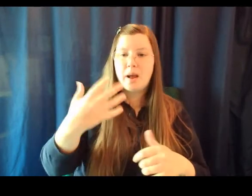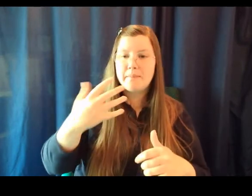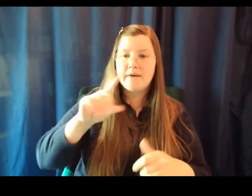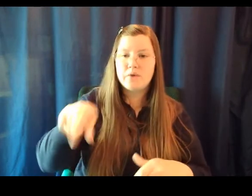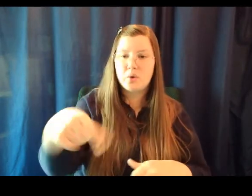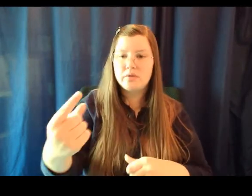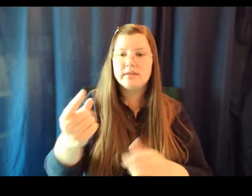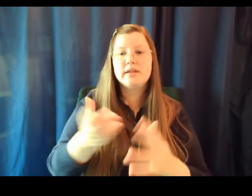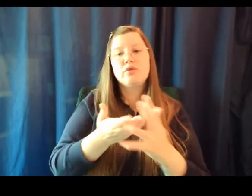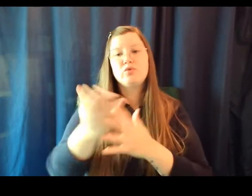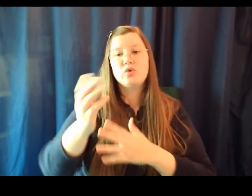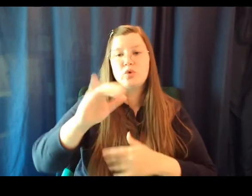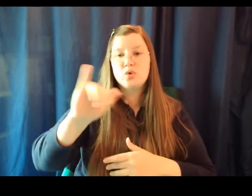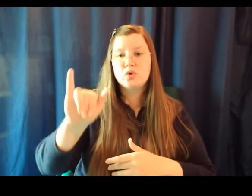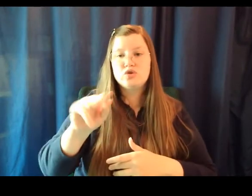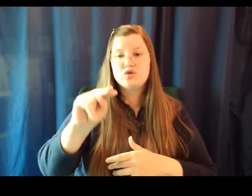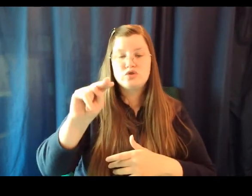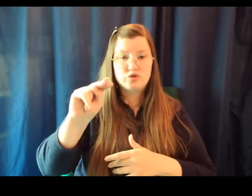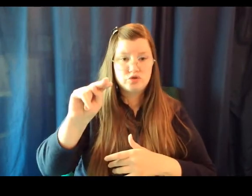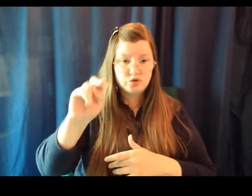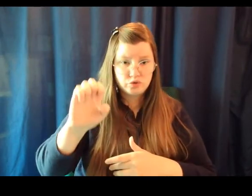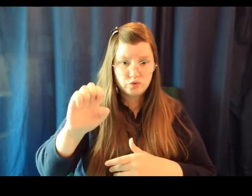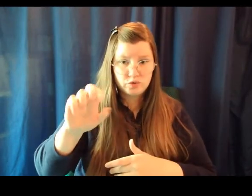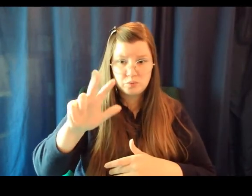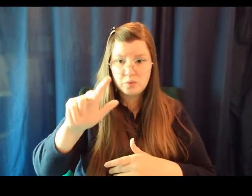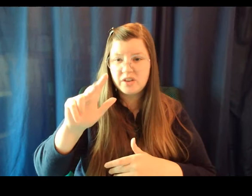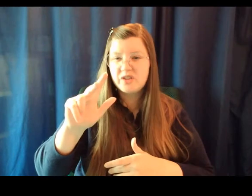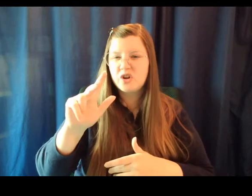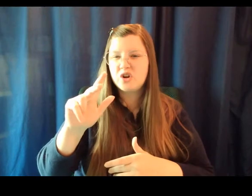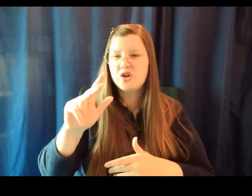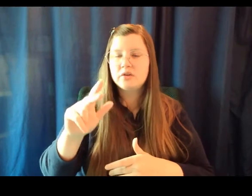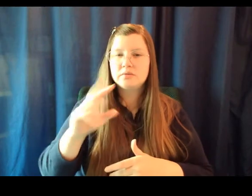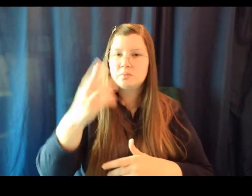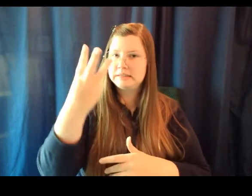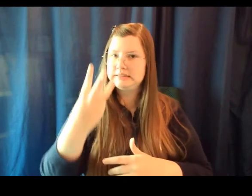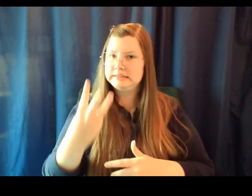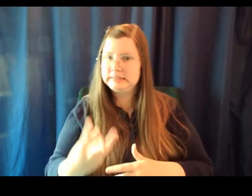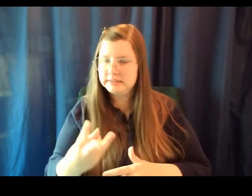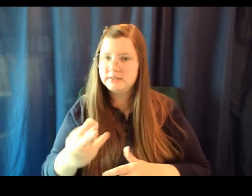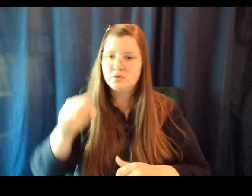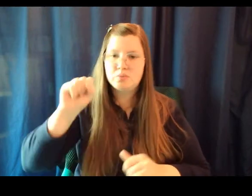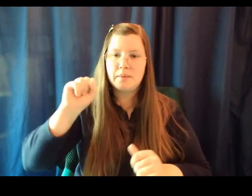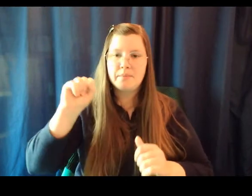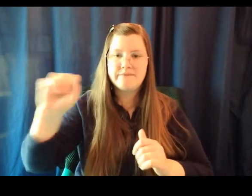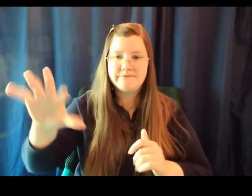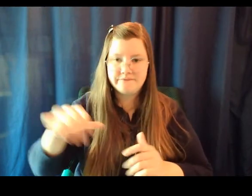Please see or email (borchertd@edmonds.wednet.edu), Mrs. B in the Library if you are interested in checking out books this summer - must be pre-arranged!